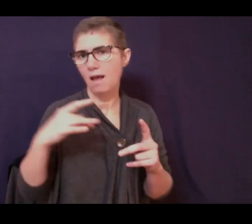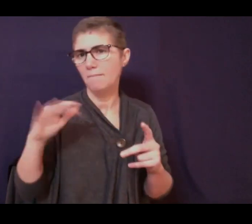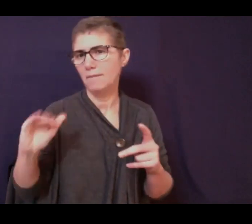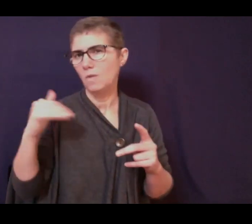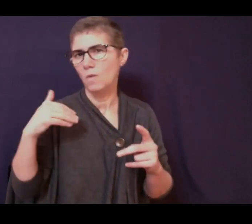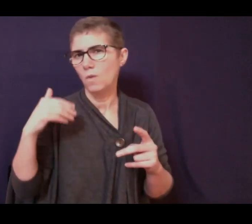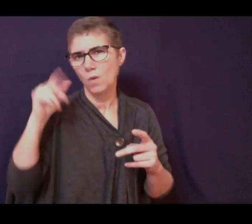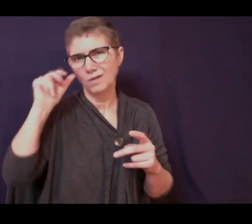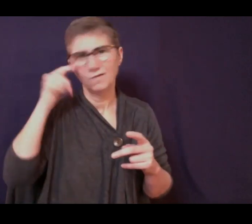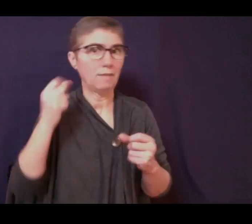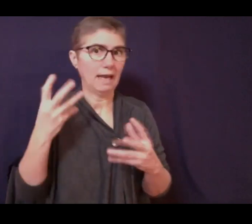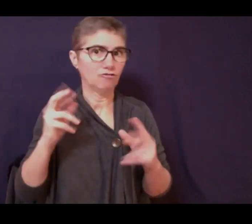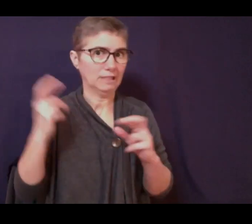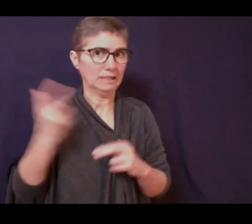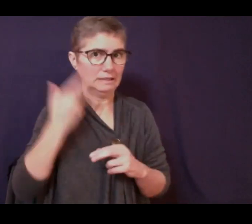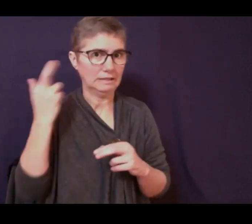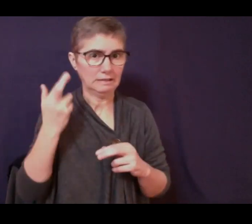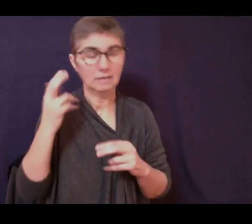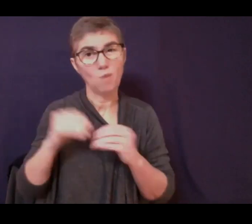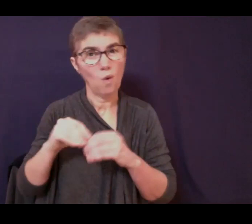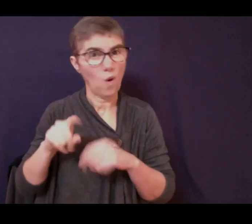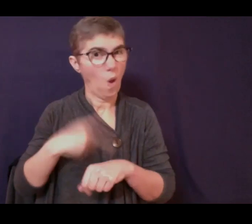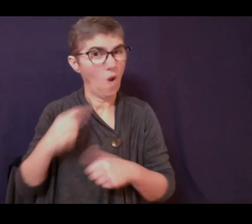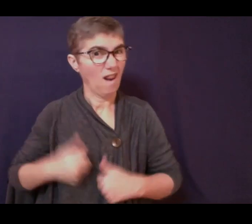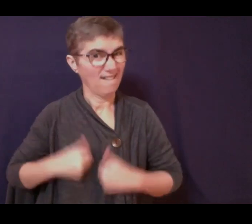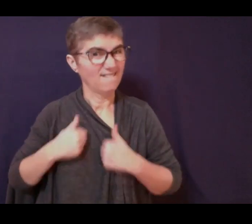they live longer than dogs typically so